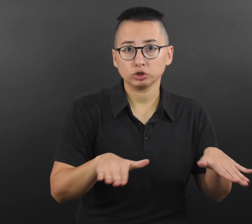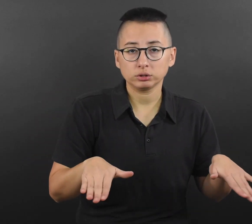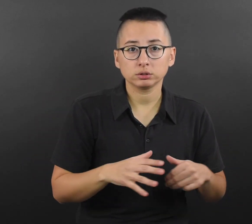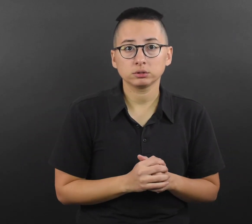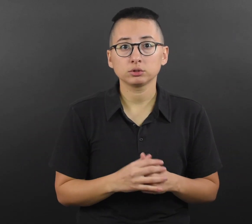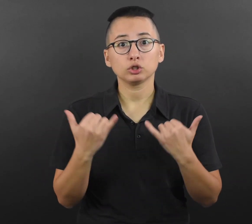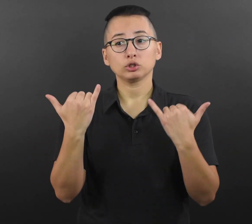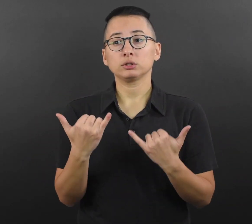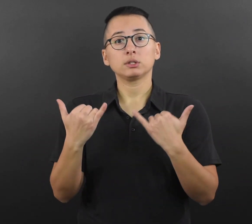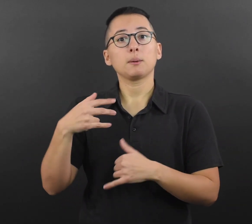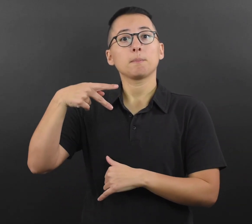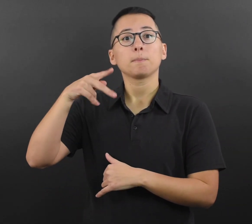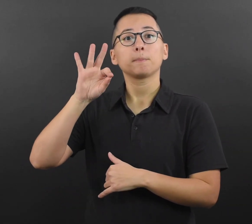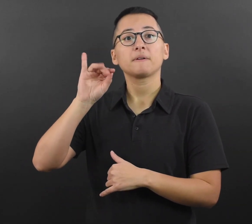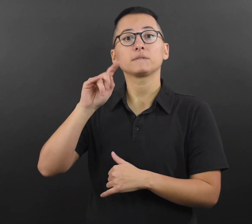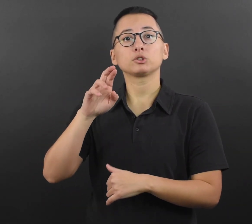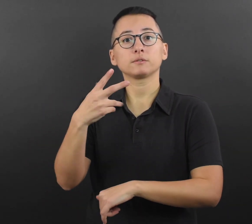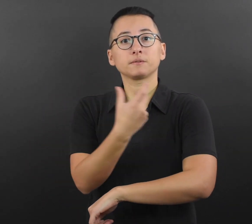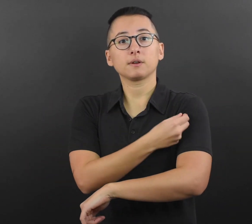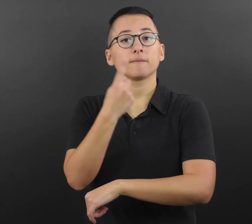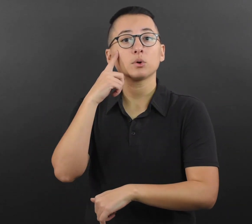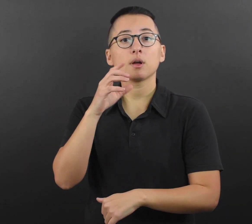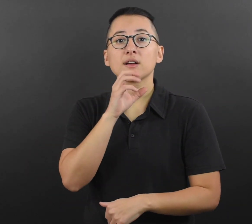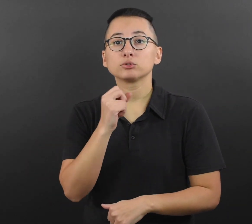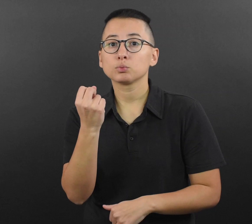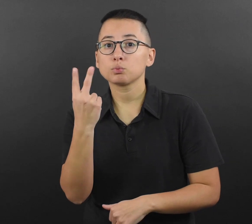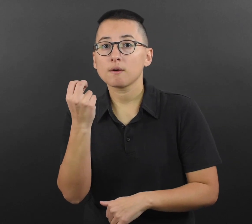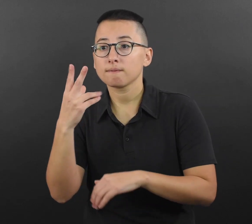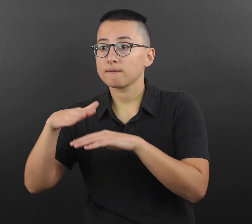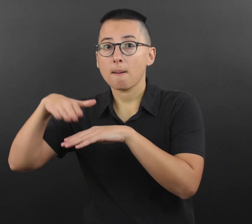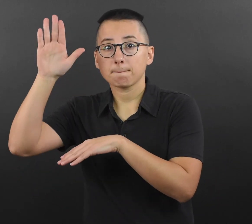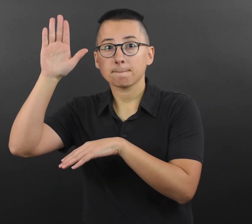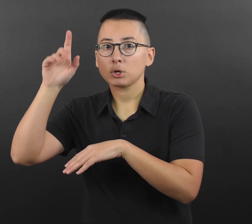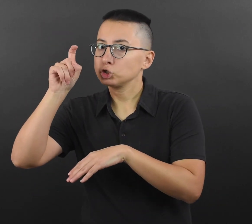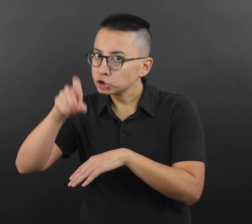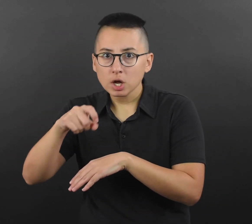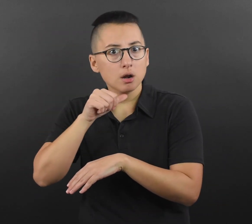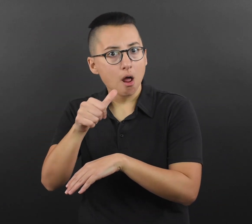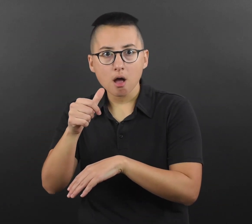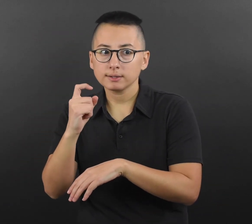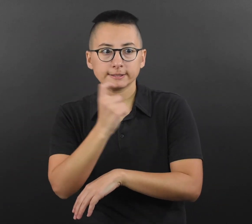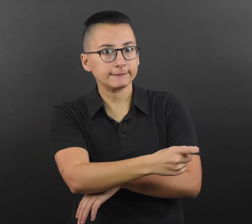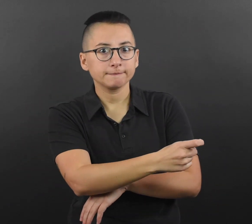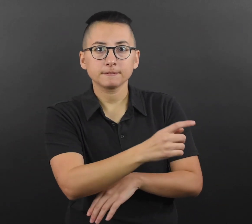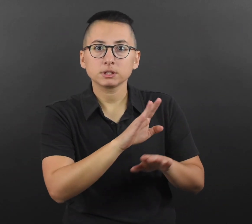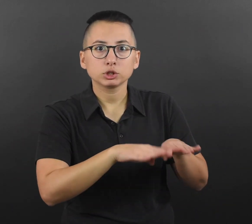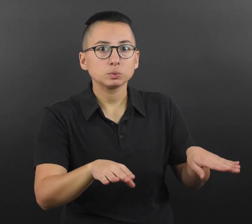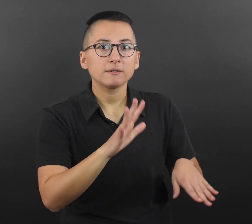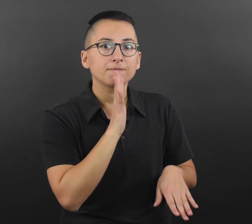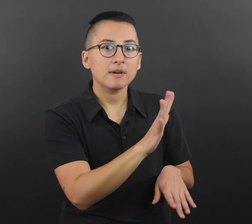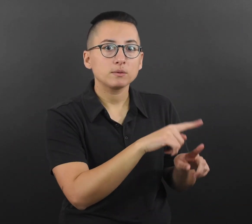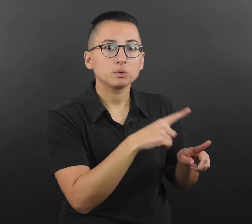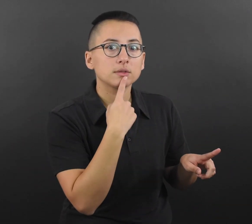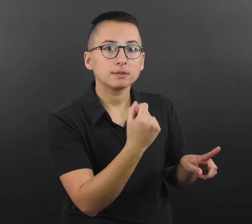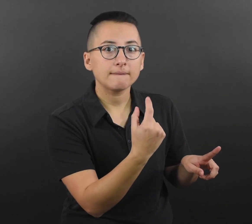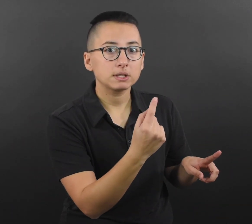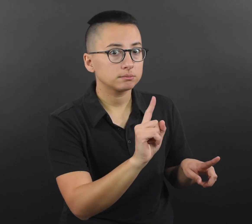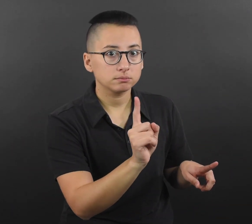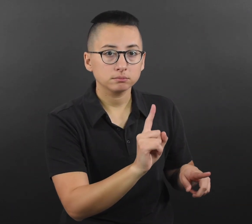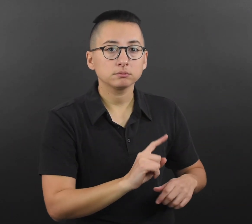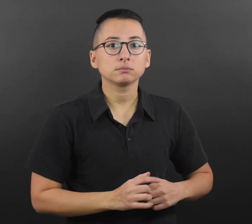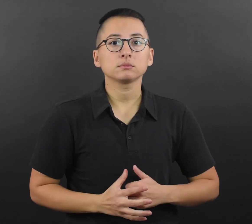needs of younger children. The current Pfizer vaccine for 12 and up cannot be used for 5-11.